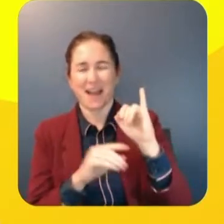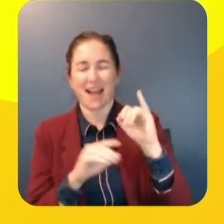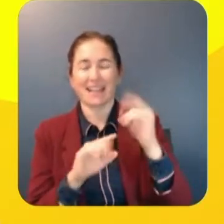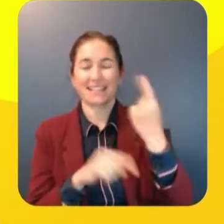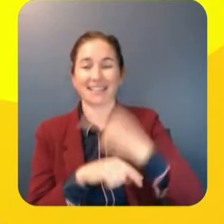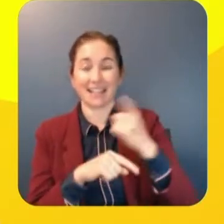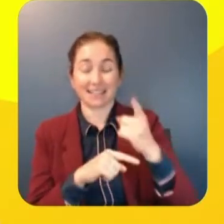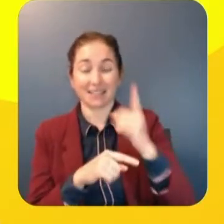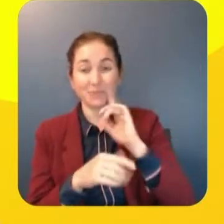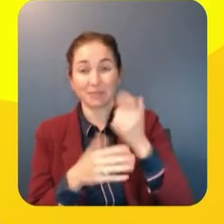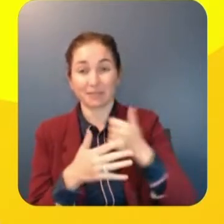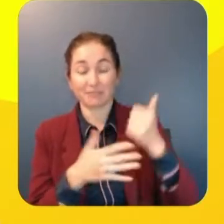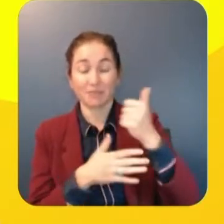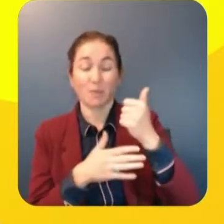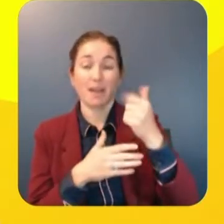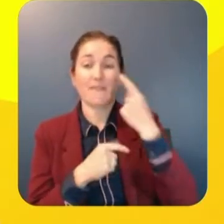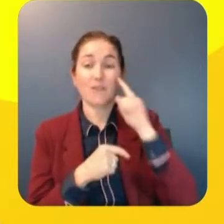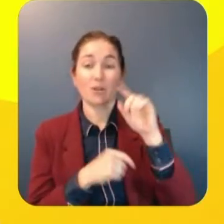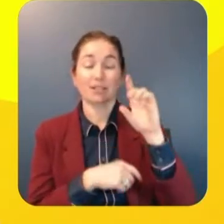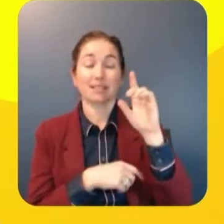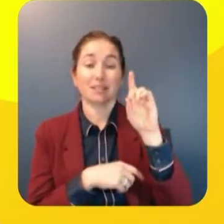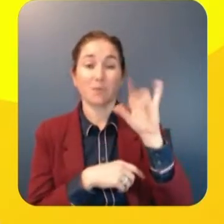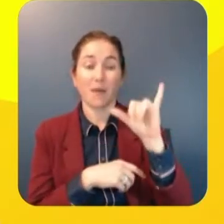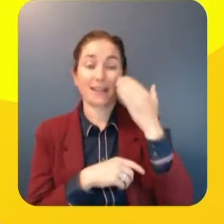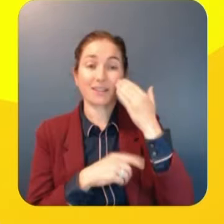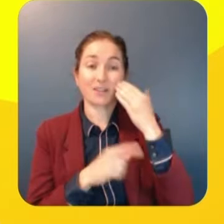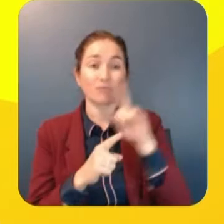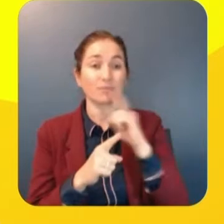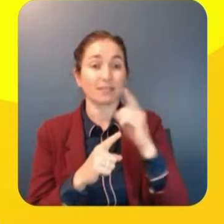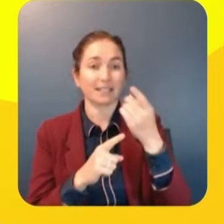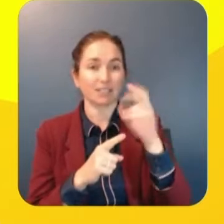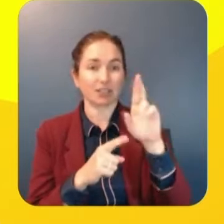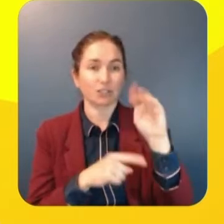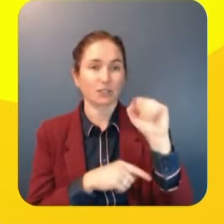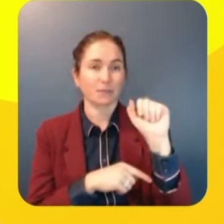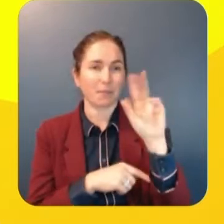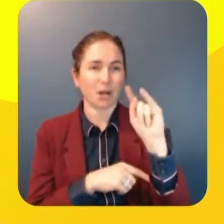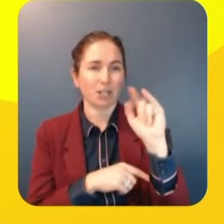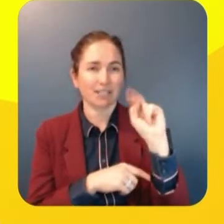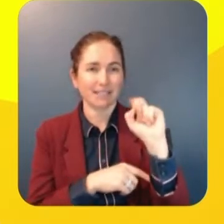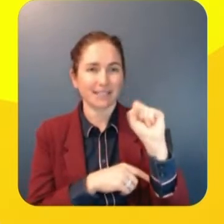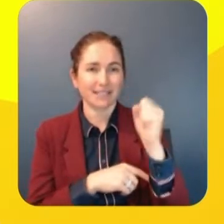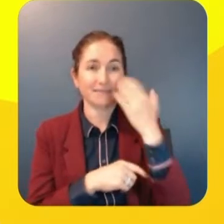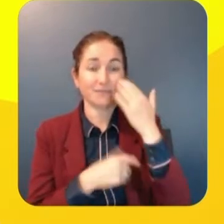at both Thomson Reuters and Dr Martins and Geoffrey, it's a delight to have you with us here today.